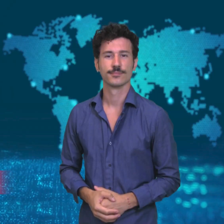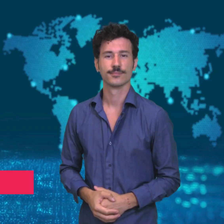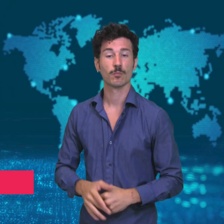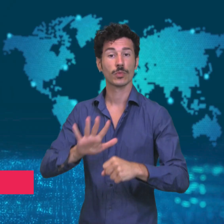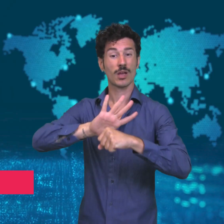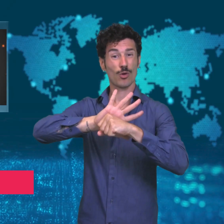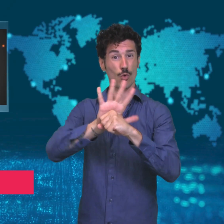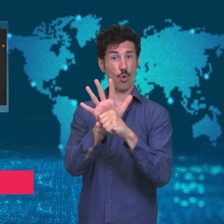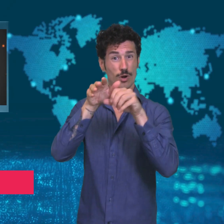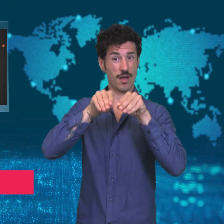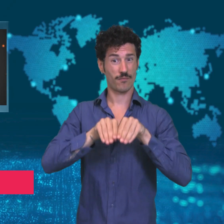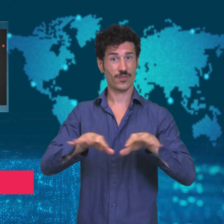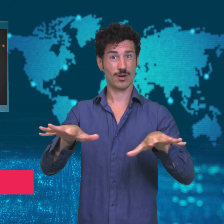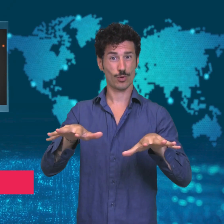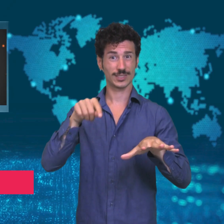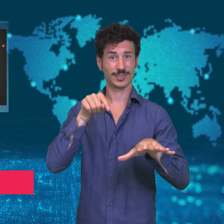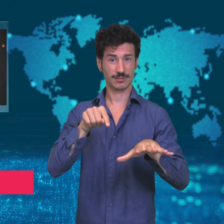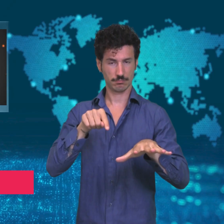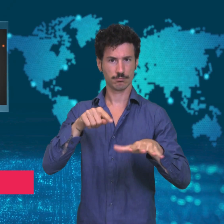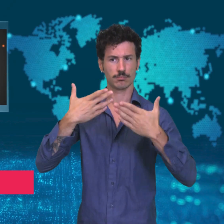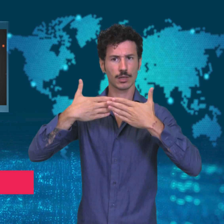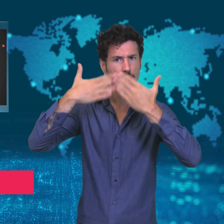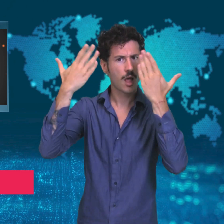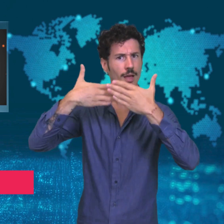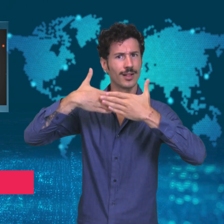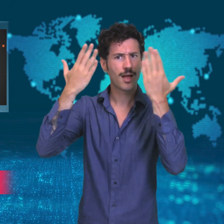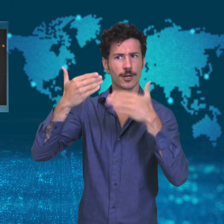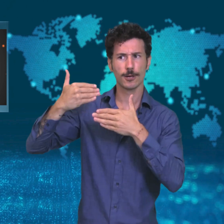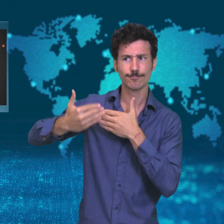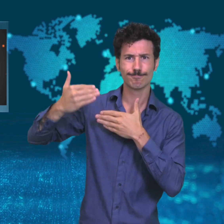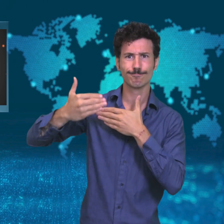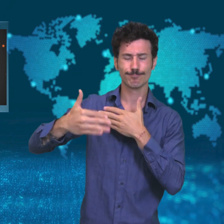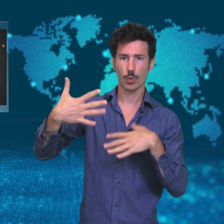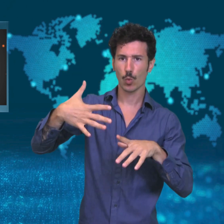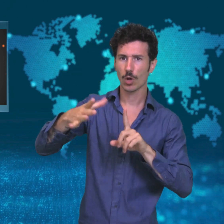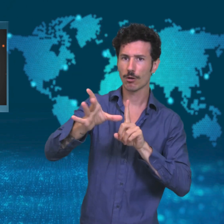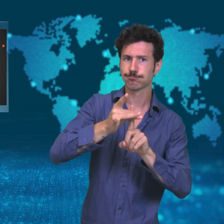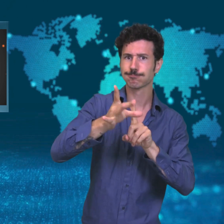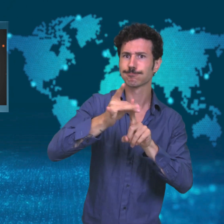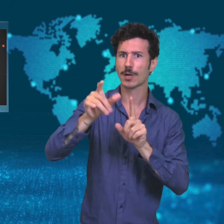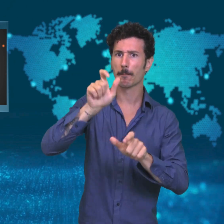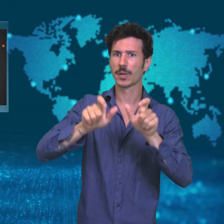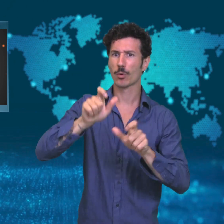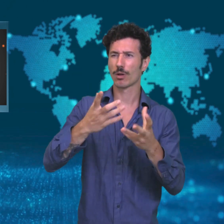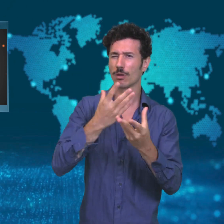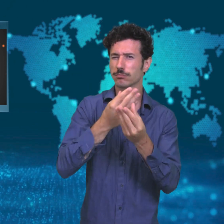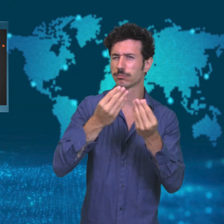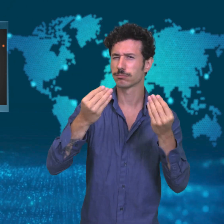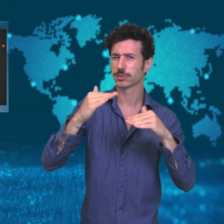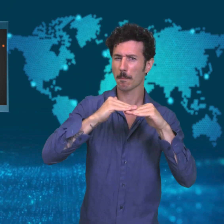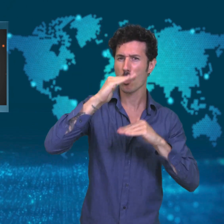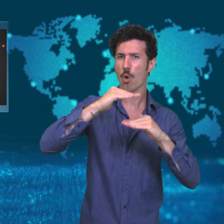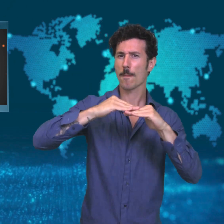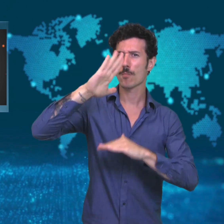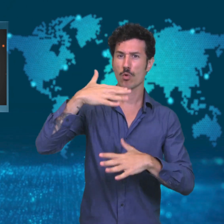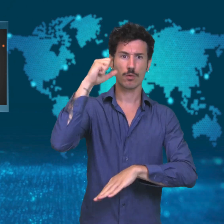[Alessio]: Daily COVID-19 cases are hitting record levels and